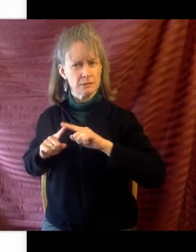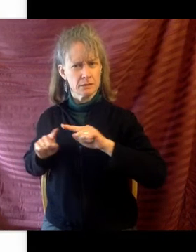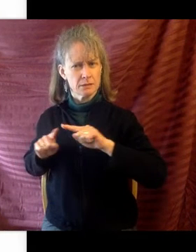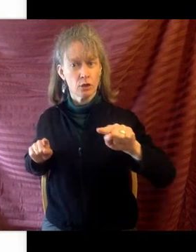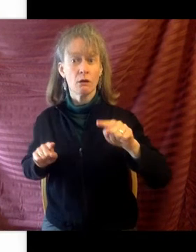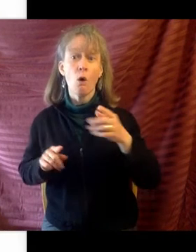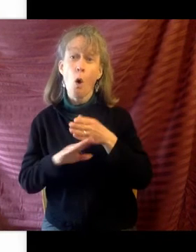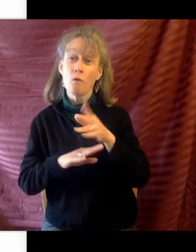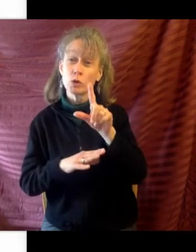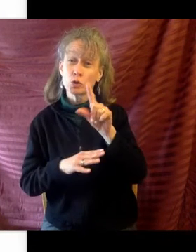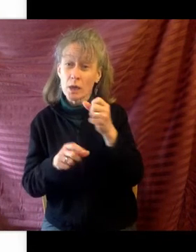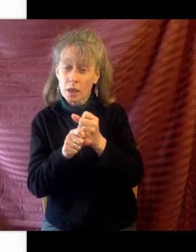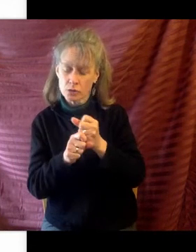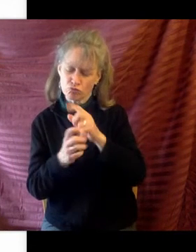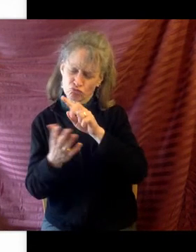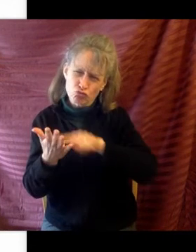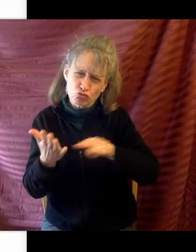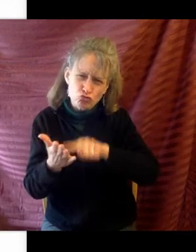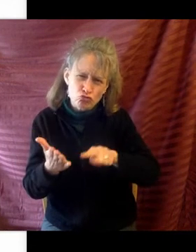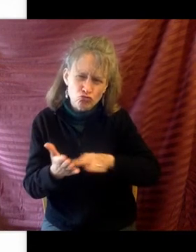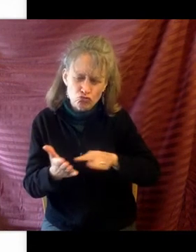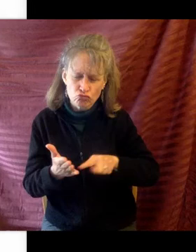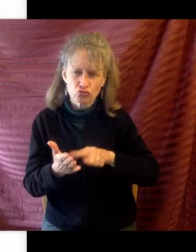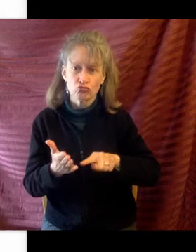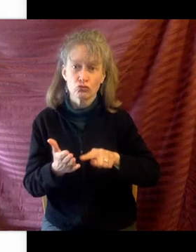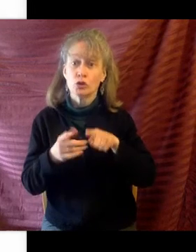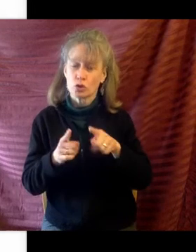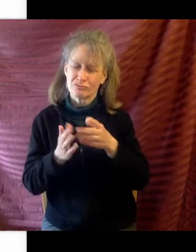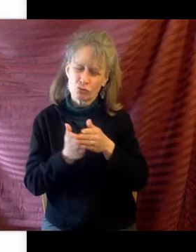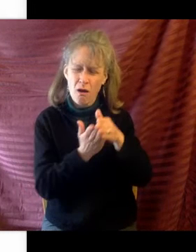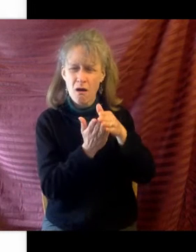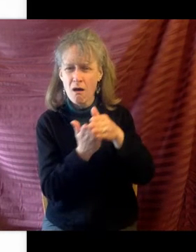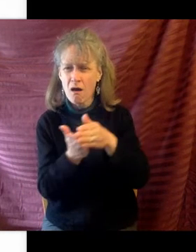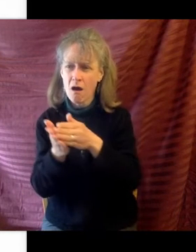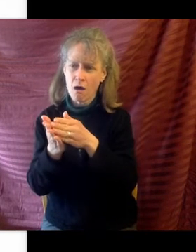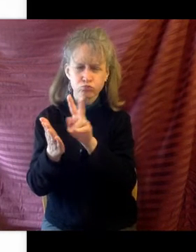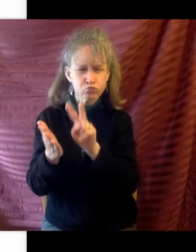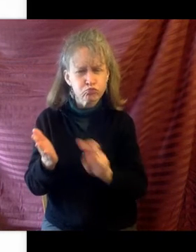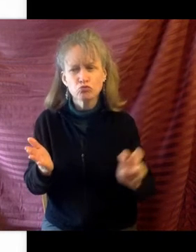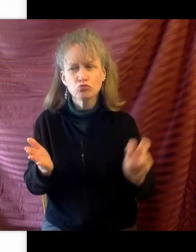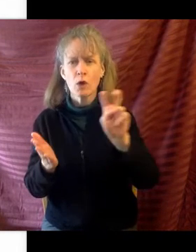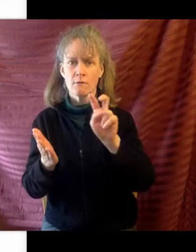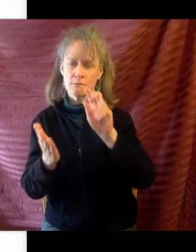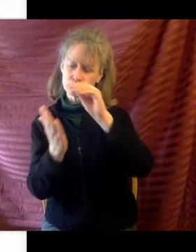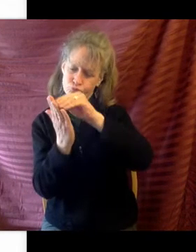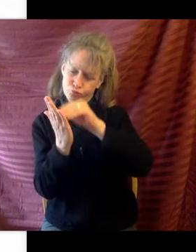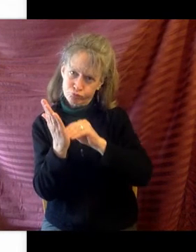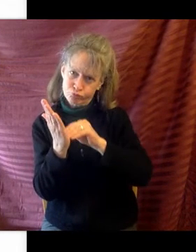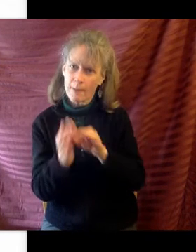He made important observations during his travels on a ship that sailed the coast of South America and the